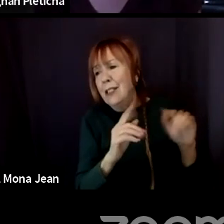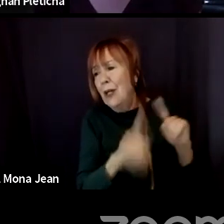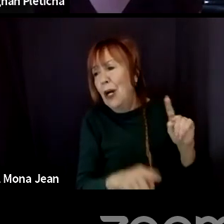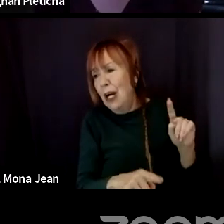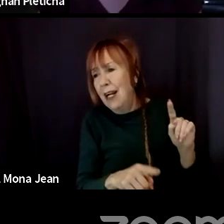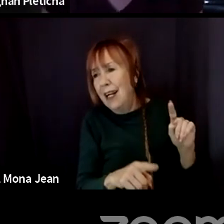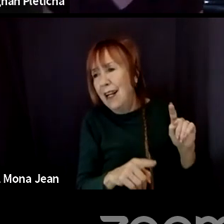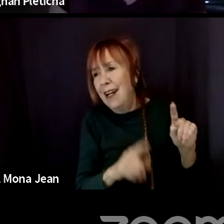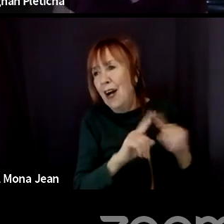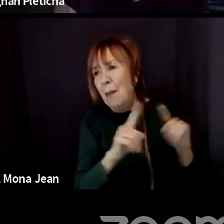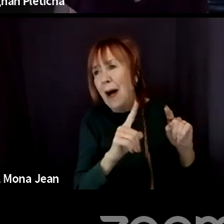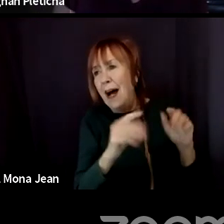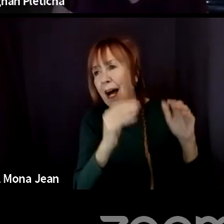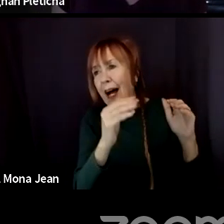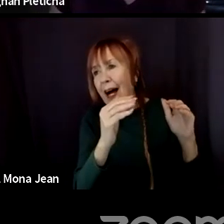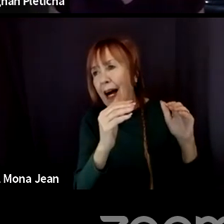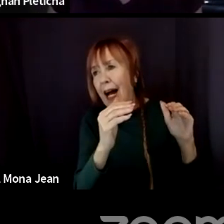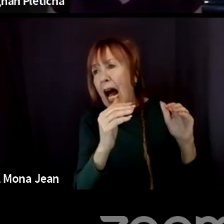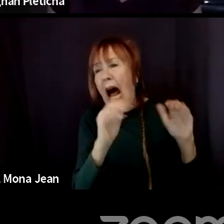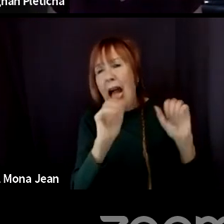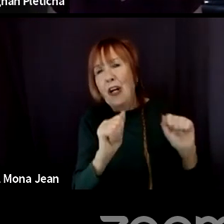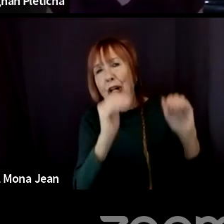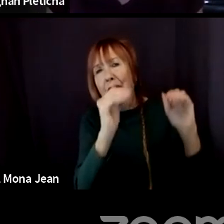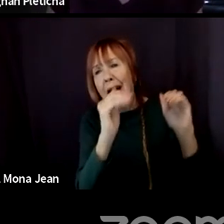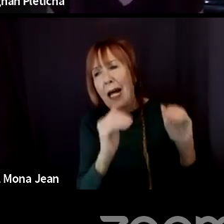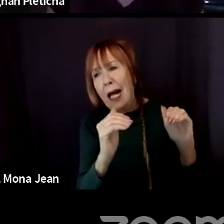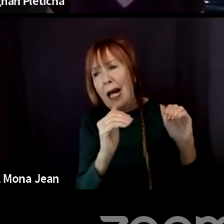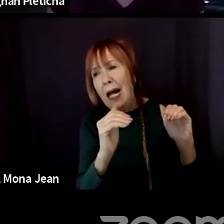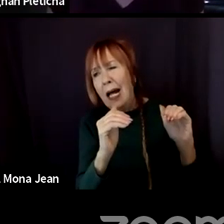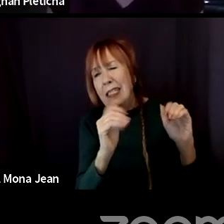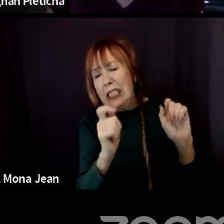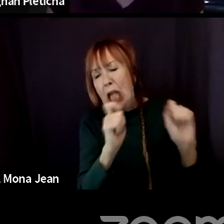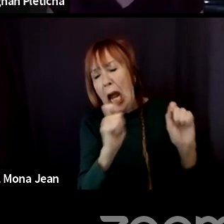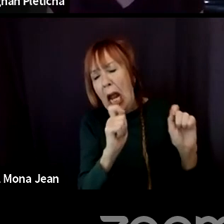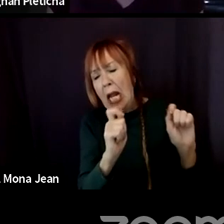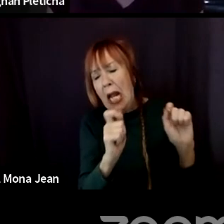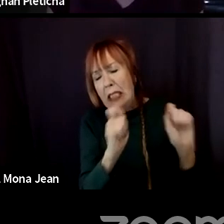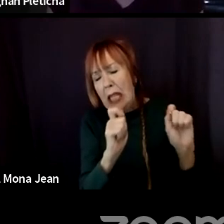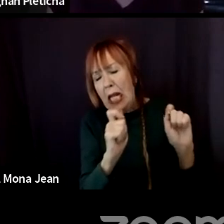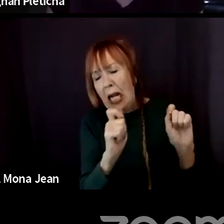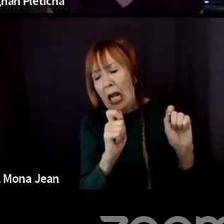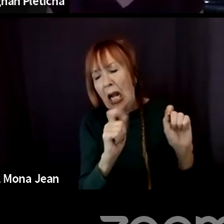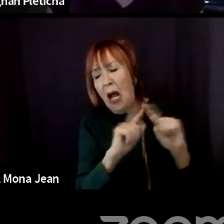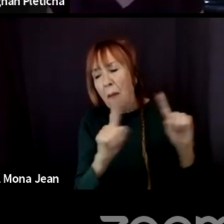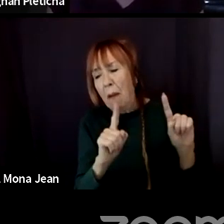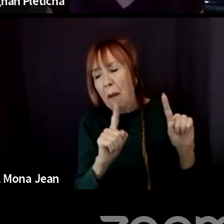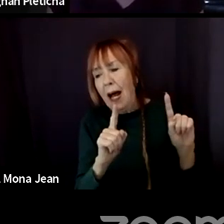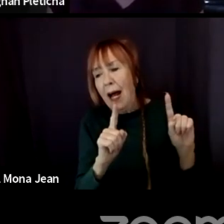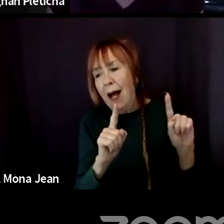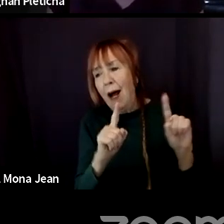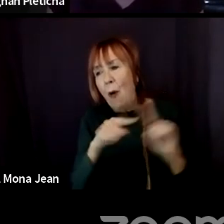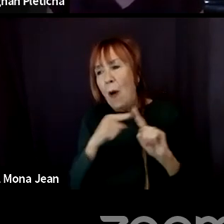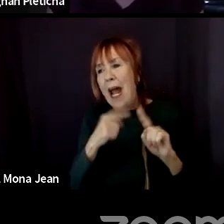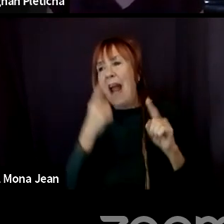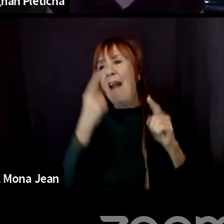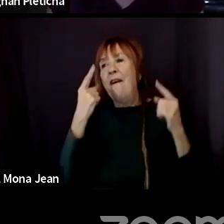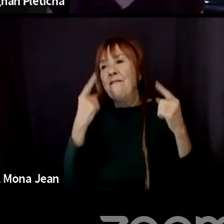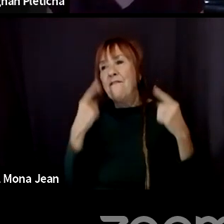And then when I just went full on fuck you and I was just like oh, like I'm like hating, typing it